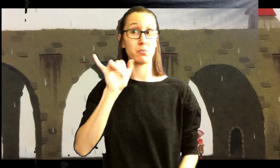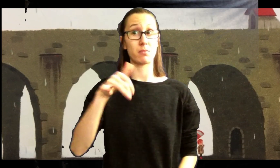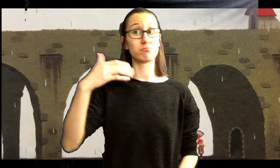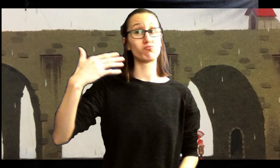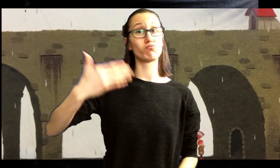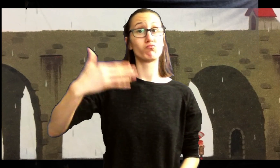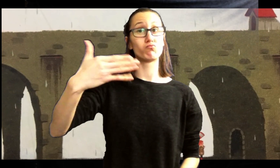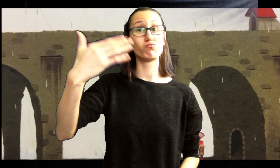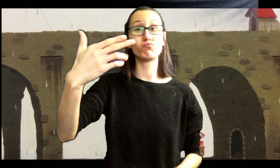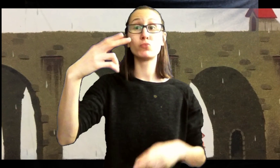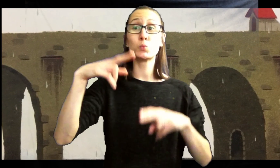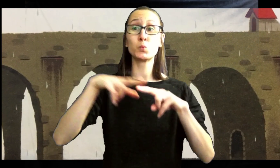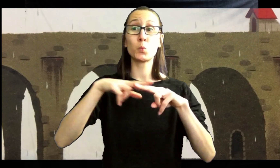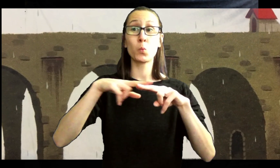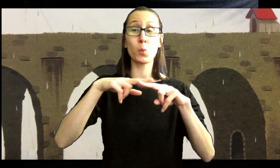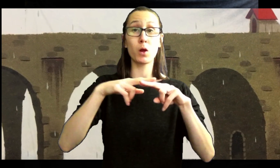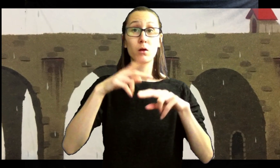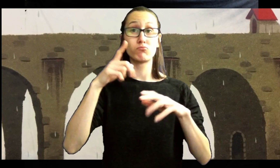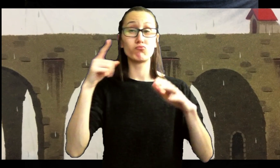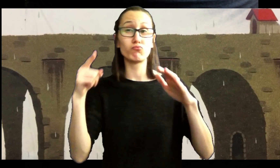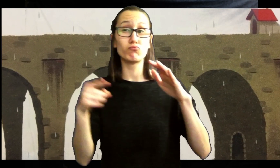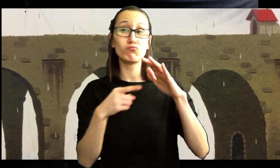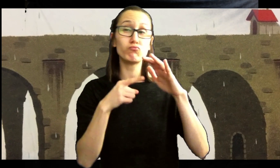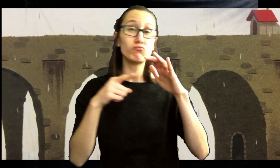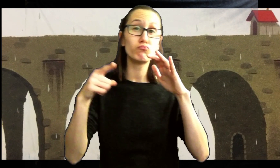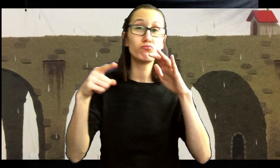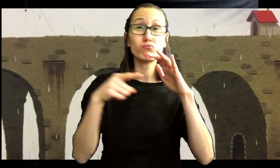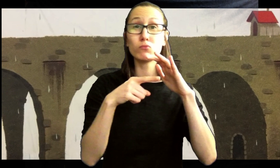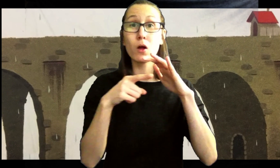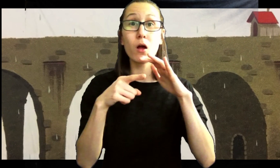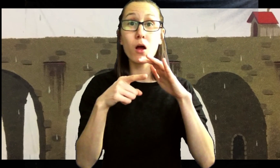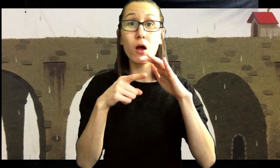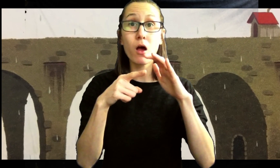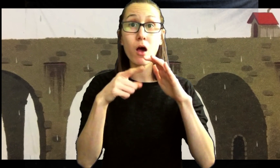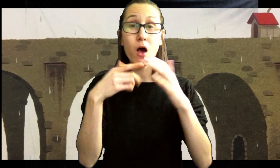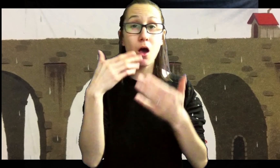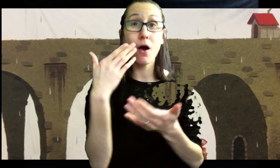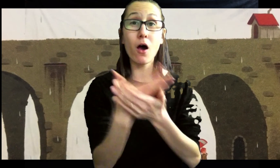He was wandering around the old railway, as he did from time to time,